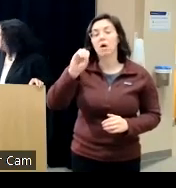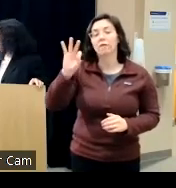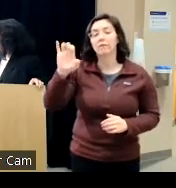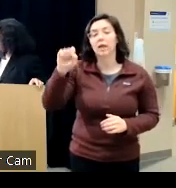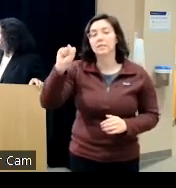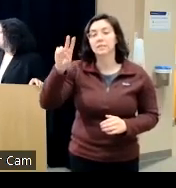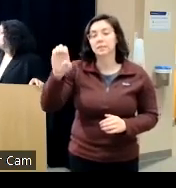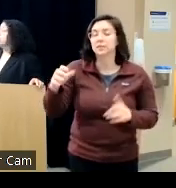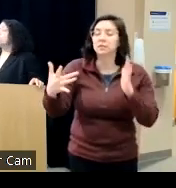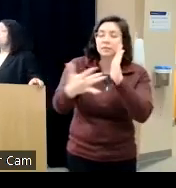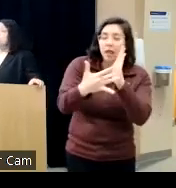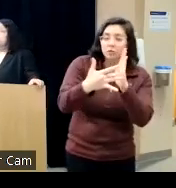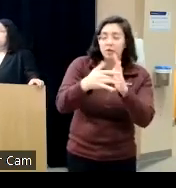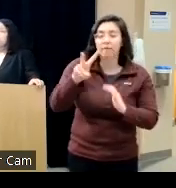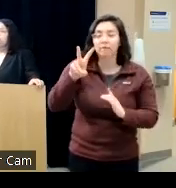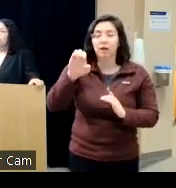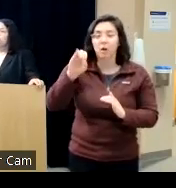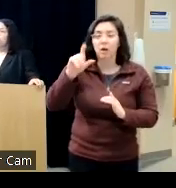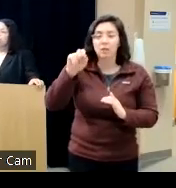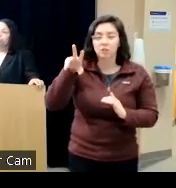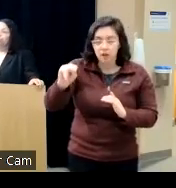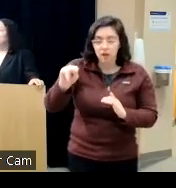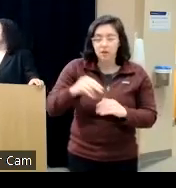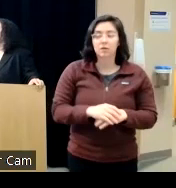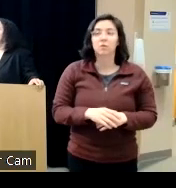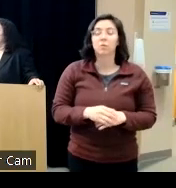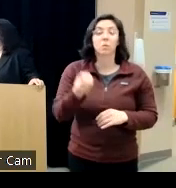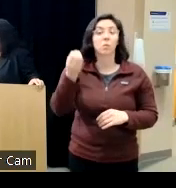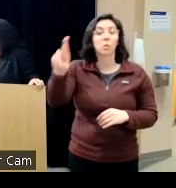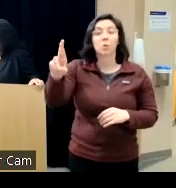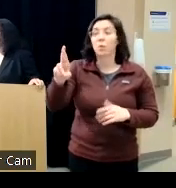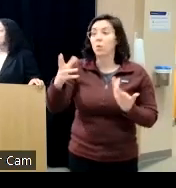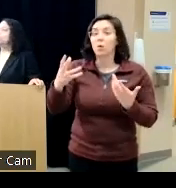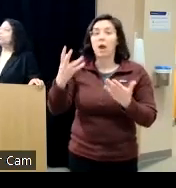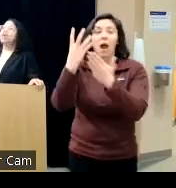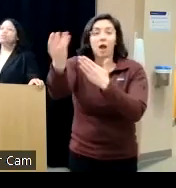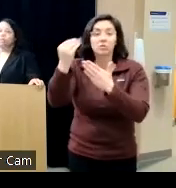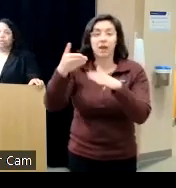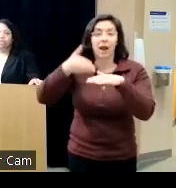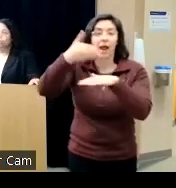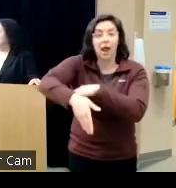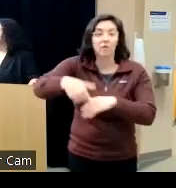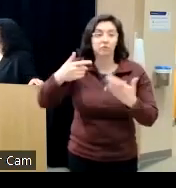technical violation it could be um they were out after curfew so in other words this was